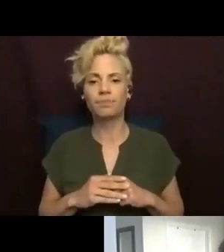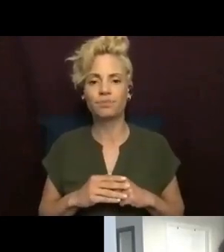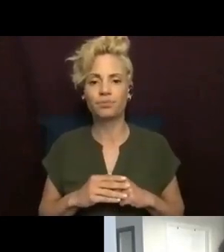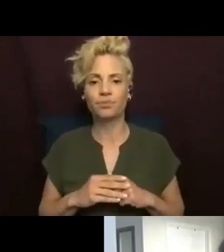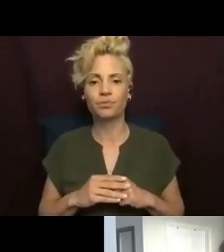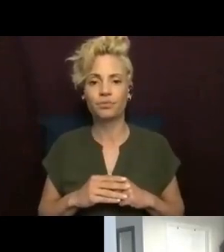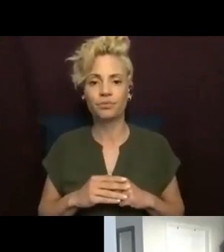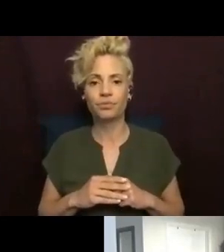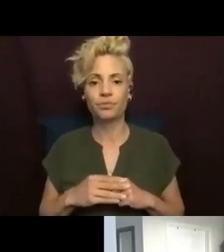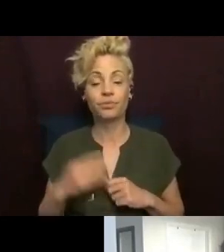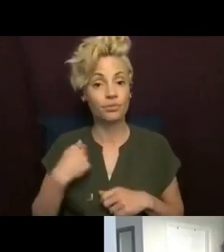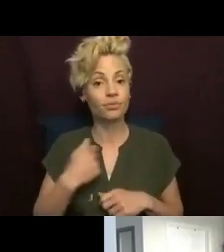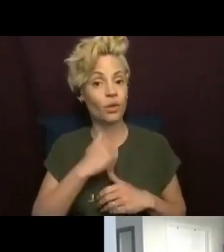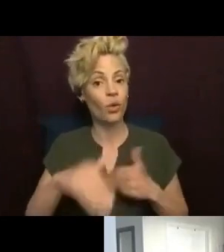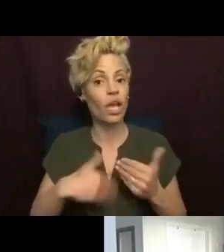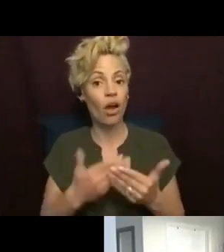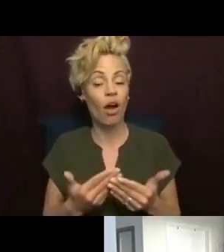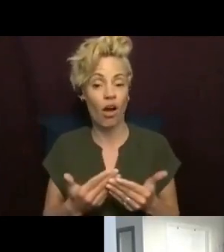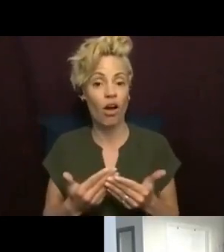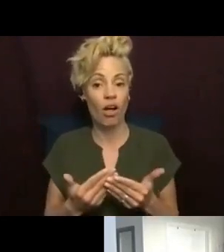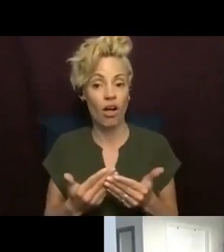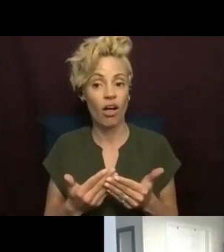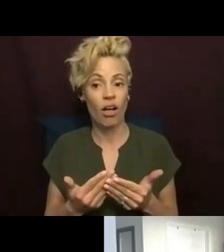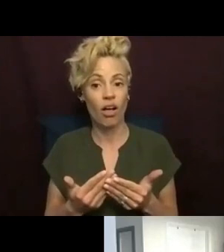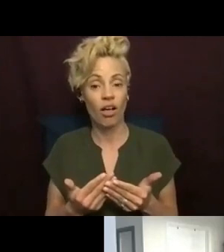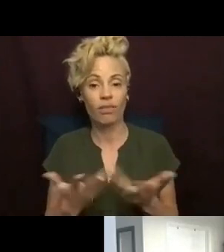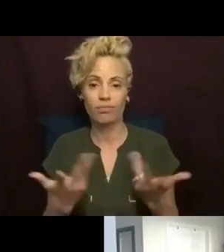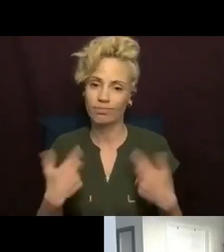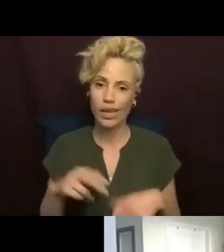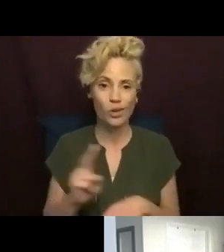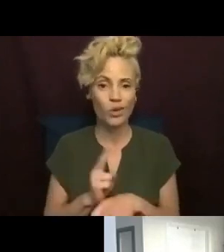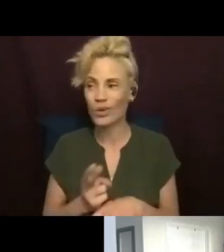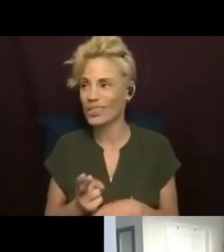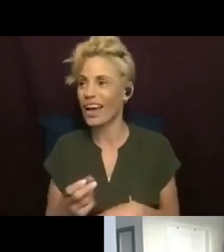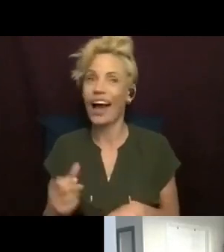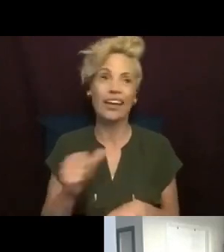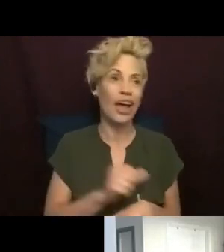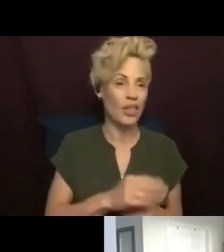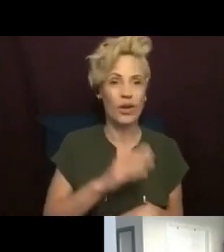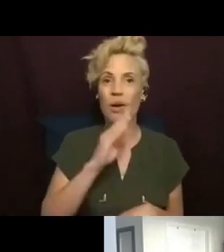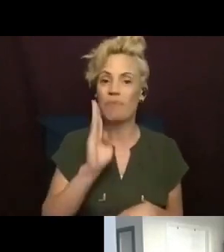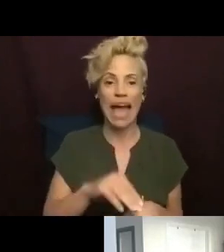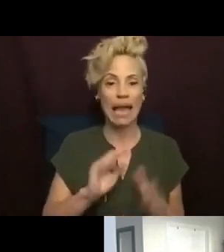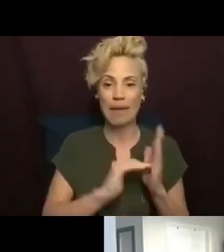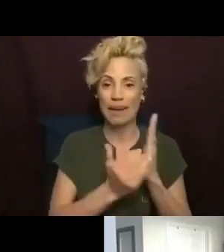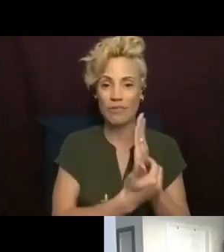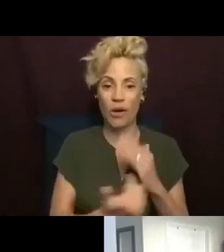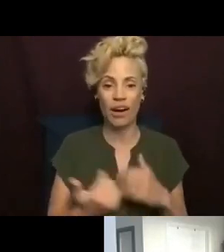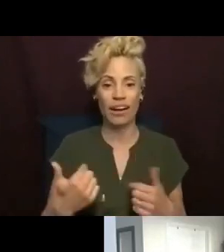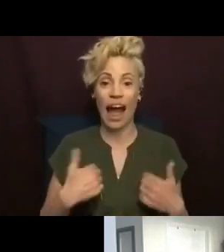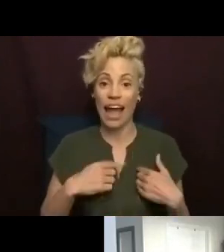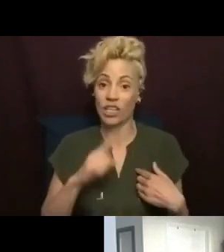we all have to use another bad metaphor because I have blind spots, but we all have blind spots,